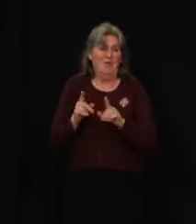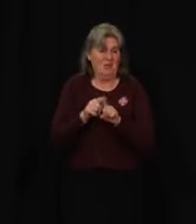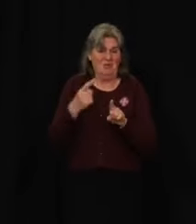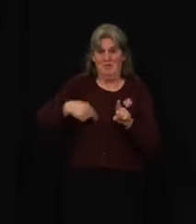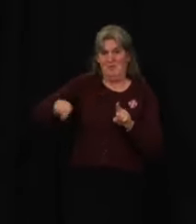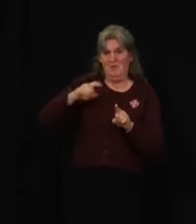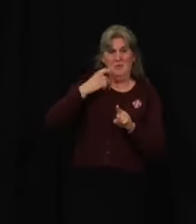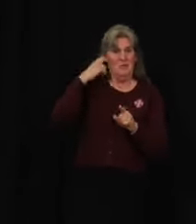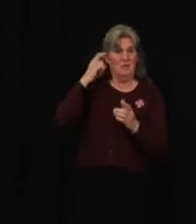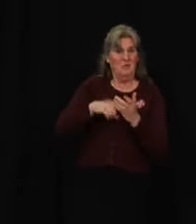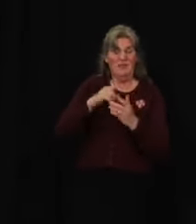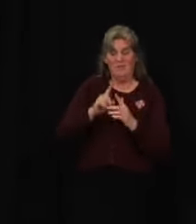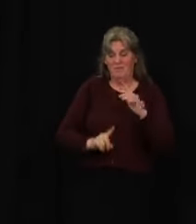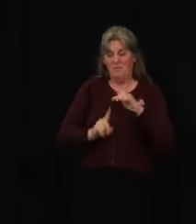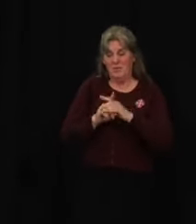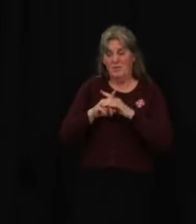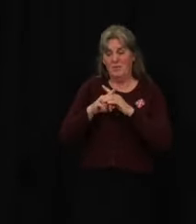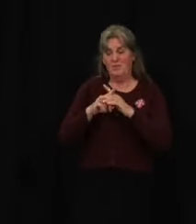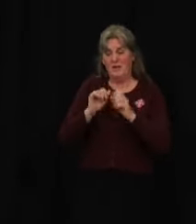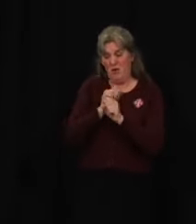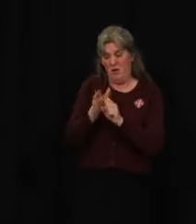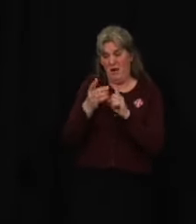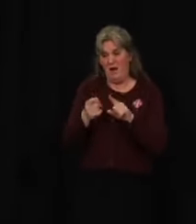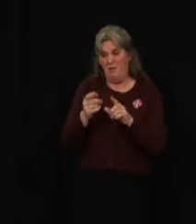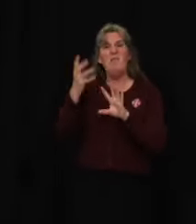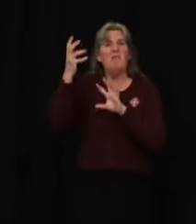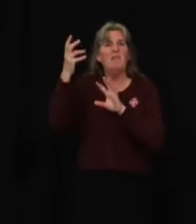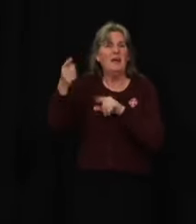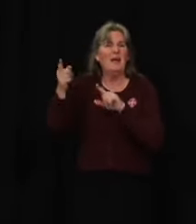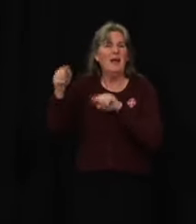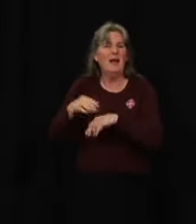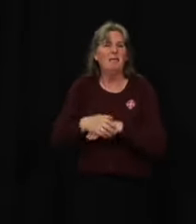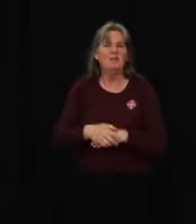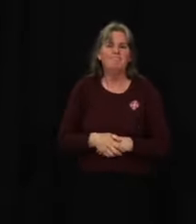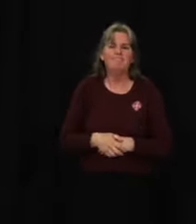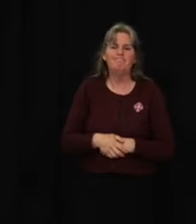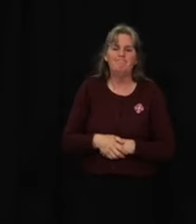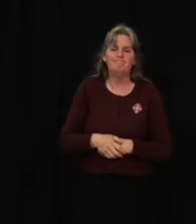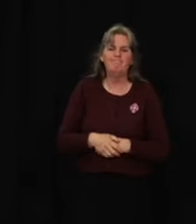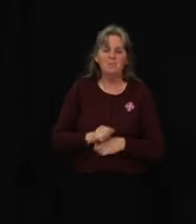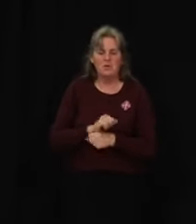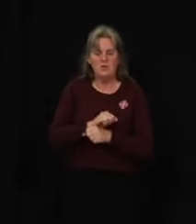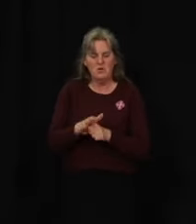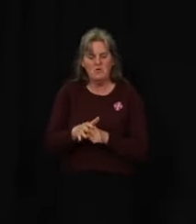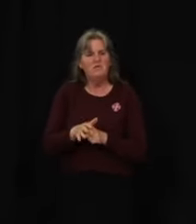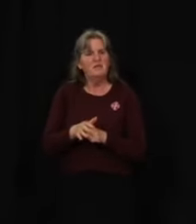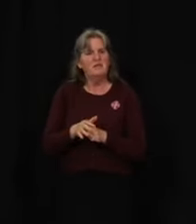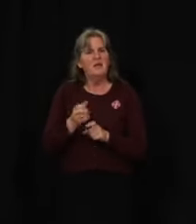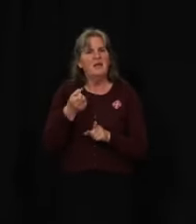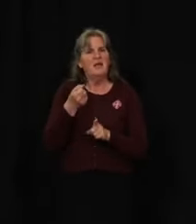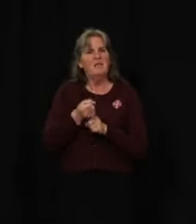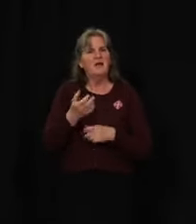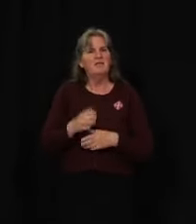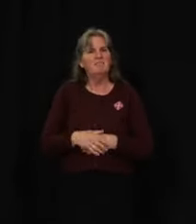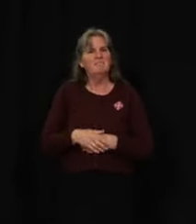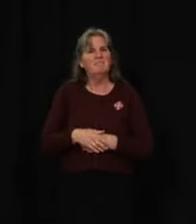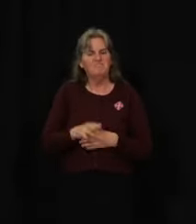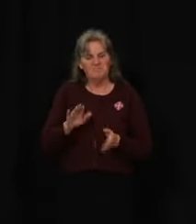summer. We do have and will maintain our ability to keep our borders strictly controlled.